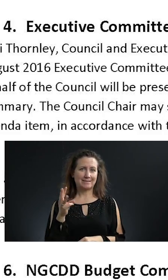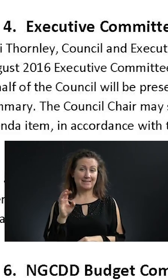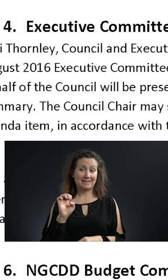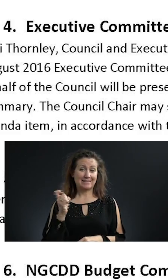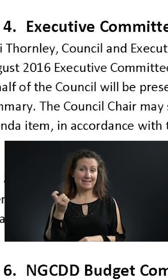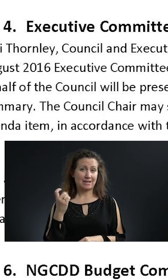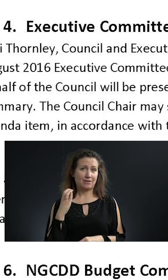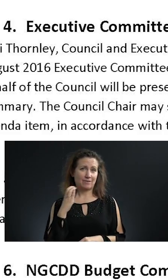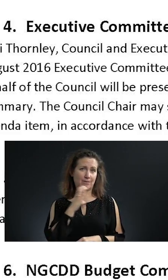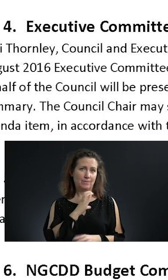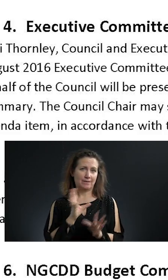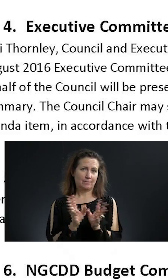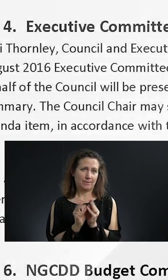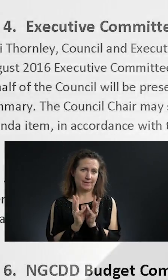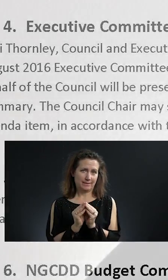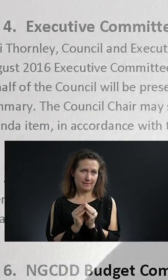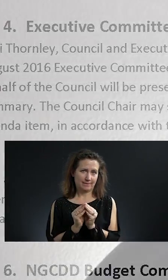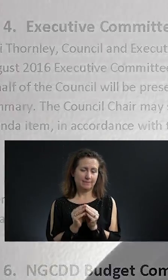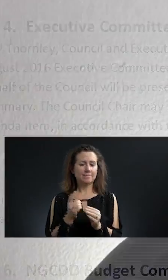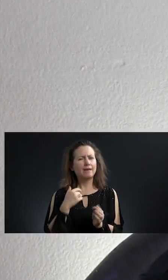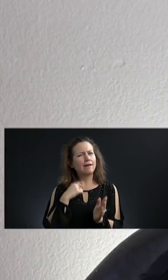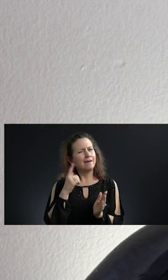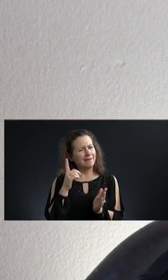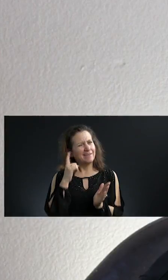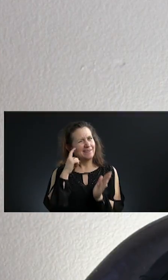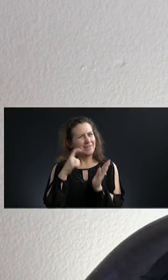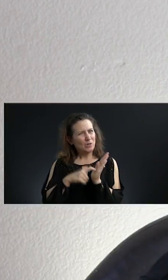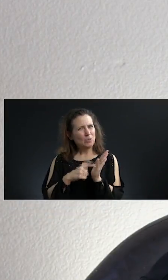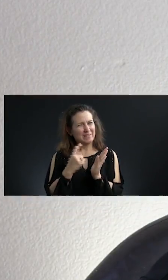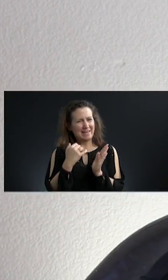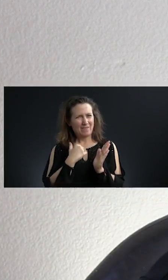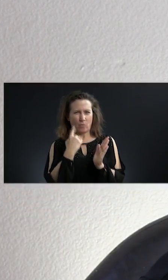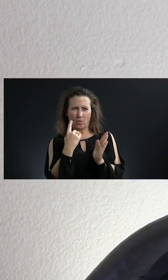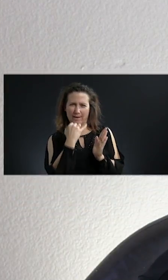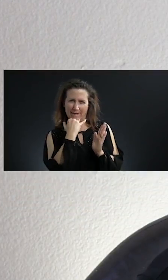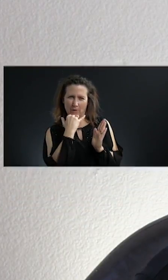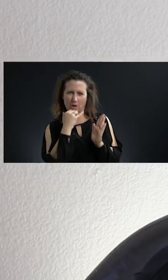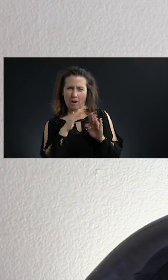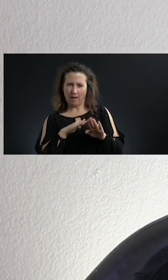2016 executive committee meeting I did notice that there was an error in the agenda